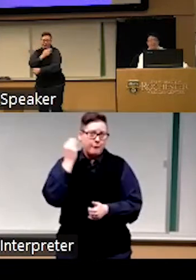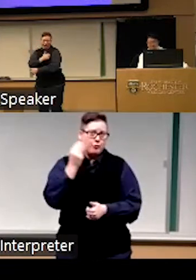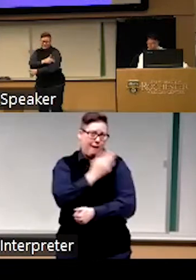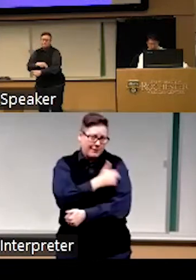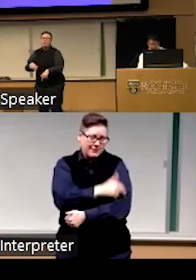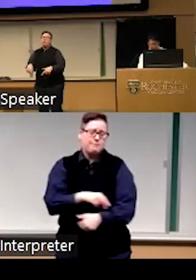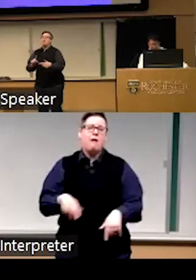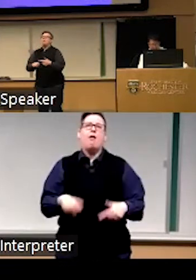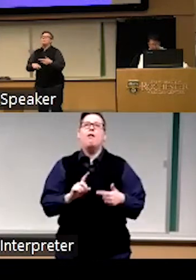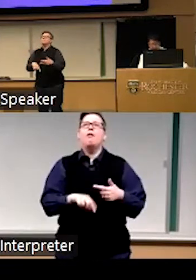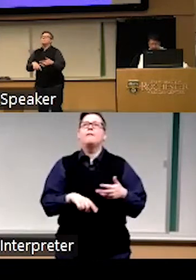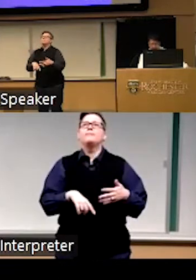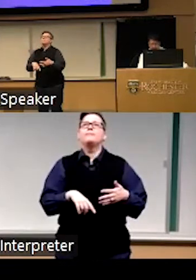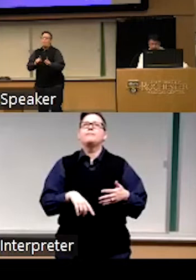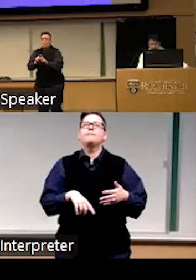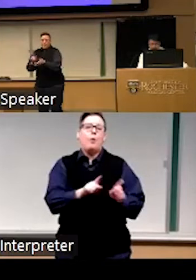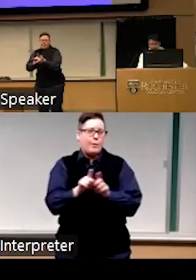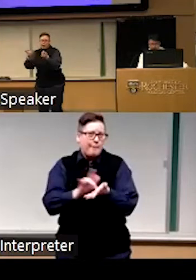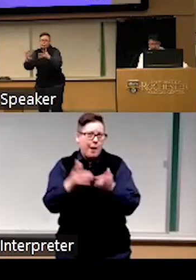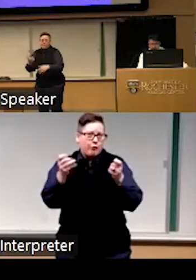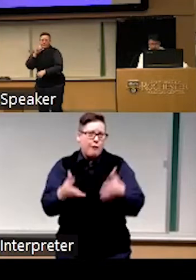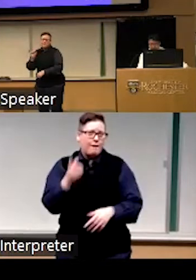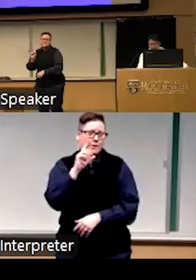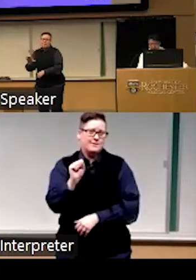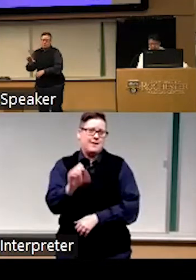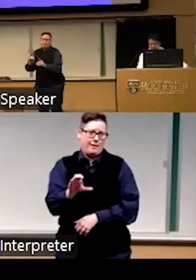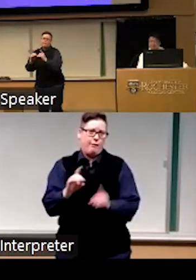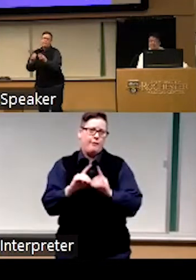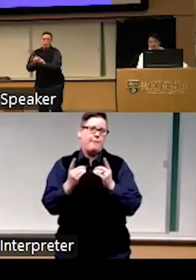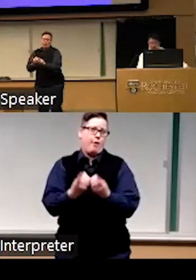also had been the medical director for the South Carolina Department of Mental Health